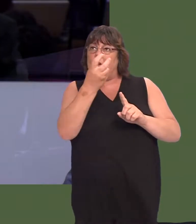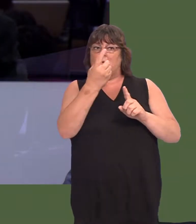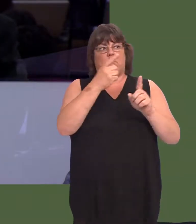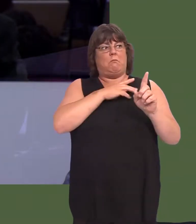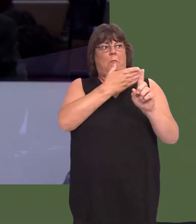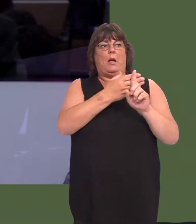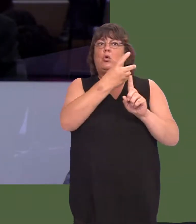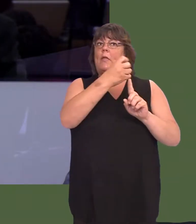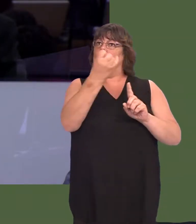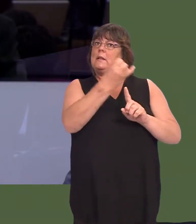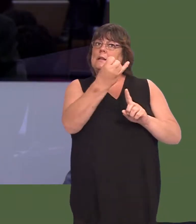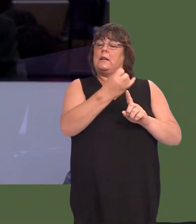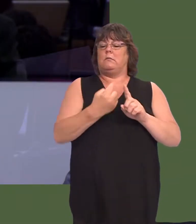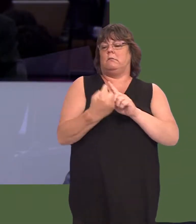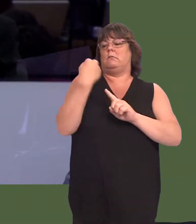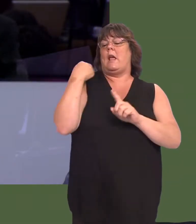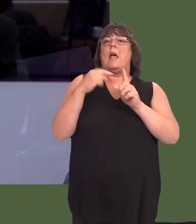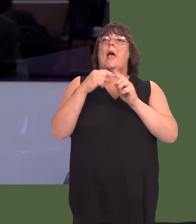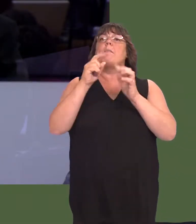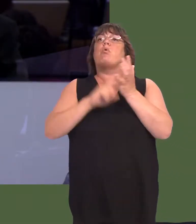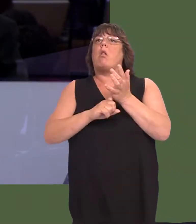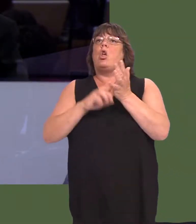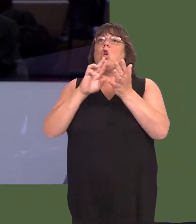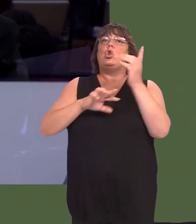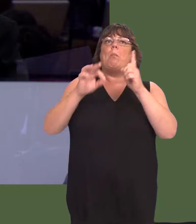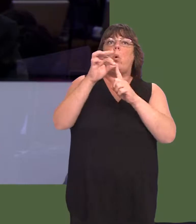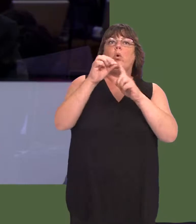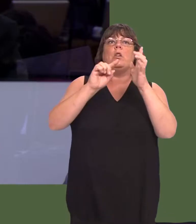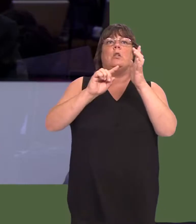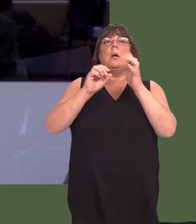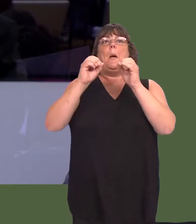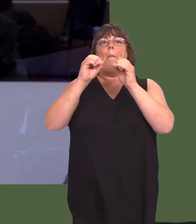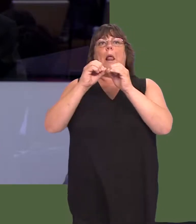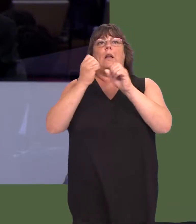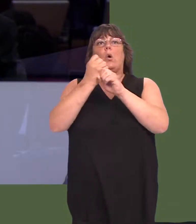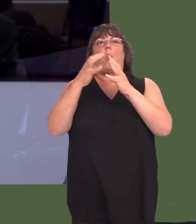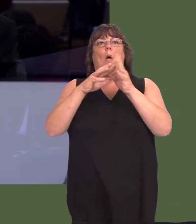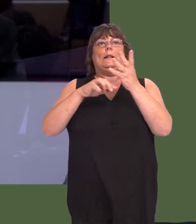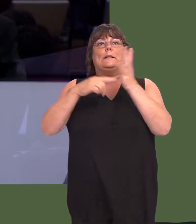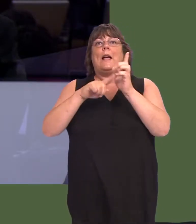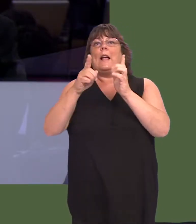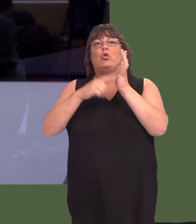In April, it was reported that three councilsóNewport, Blaenau Gwent, and Torfaenóhad all missed